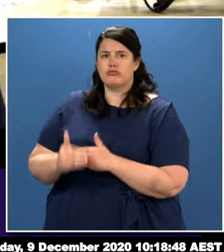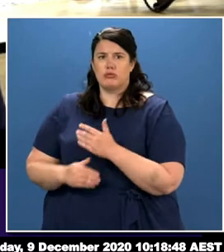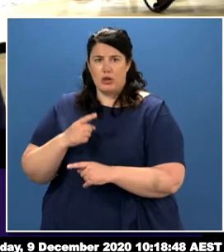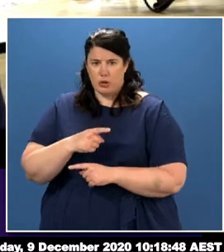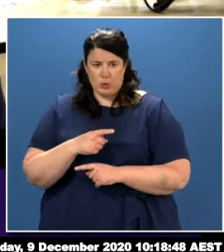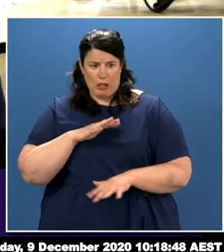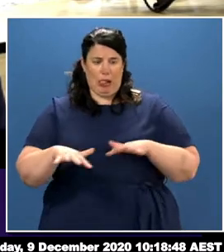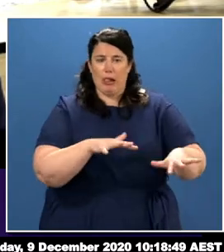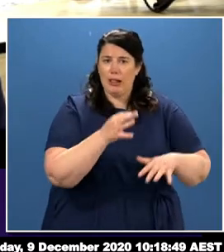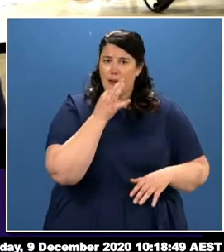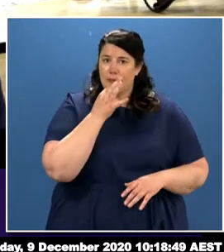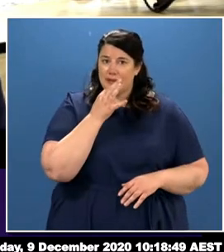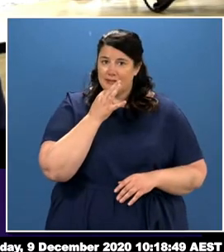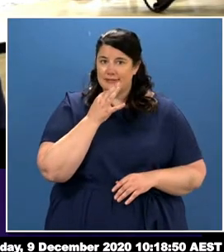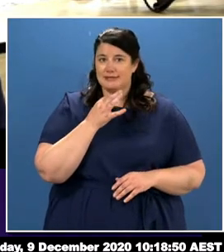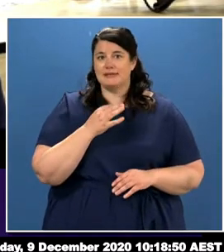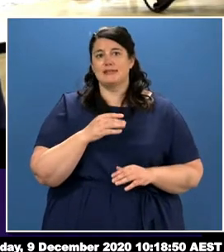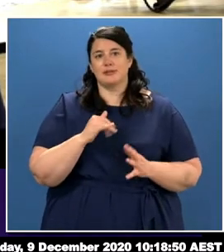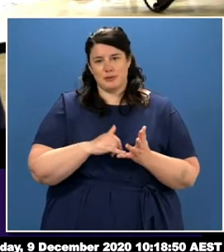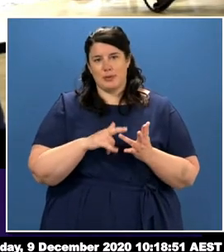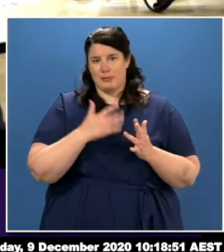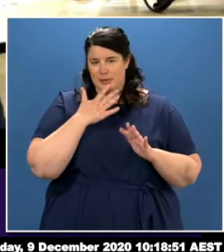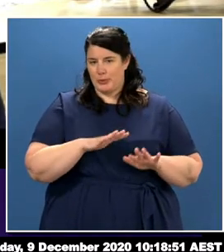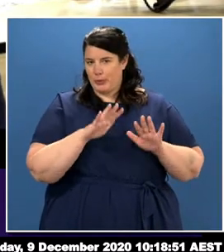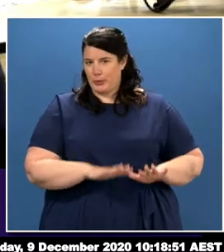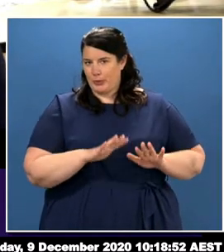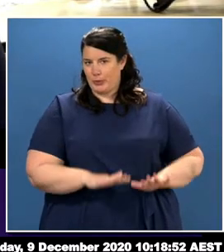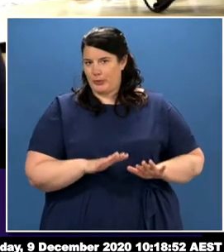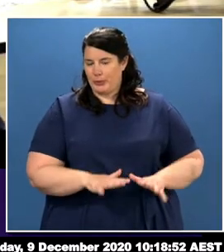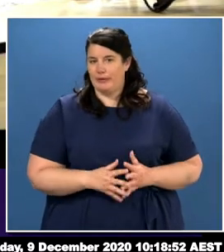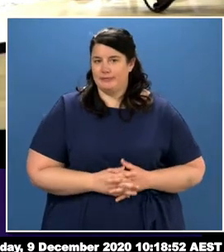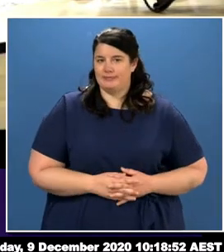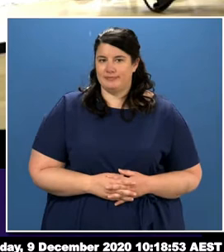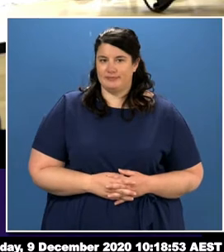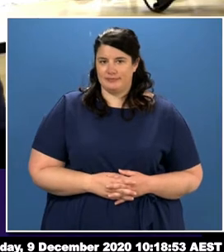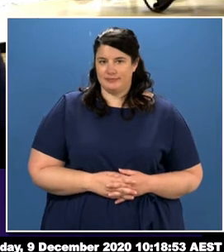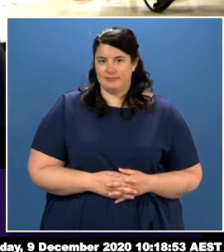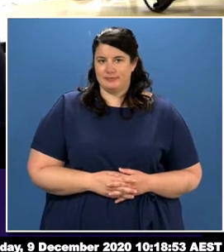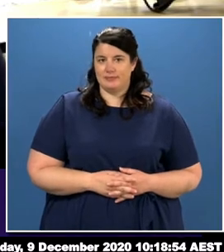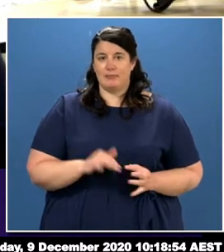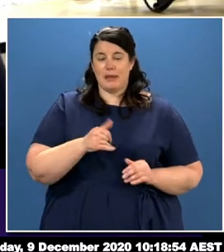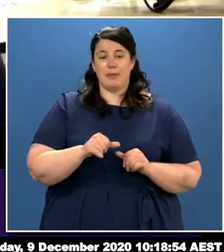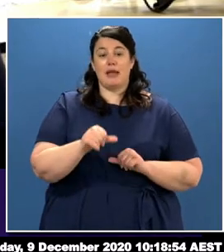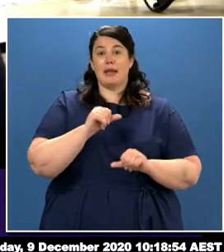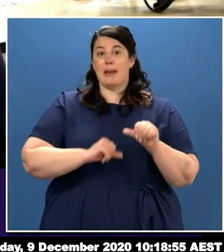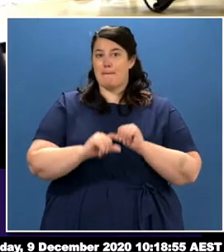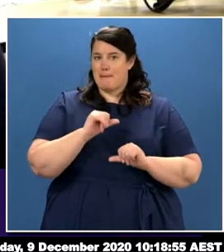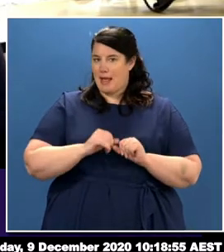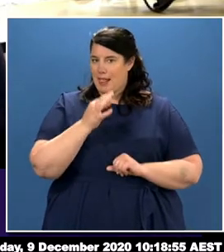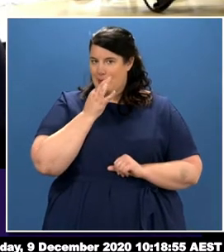and so far you are 3 furlongs ahead -- MS ZERNER: Thank you, Chair. so maybe come back to the pack.